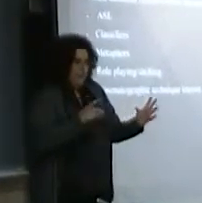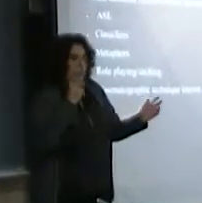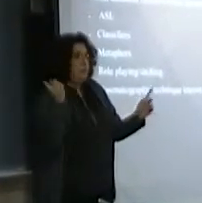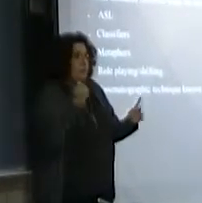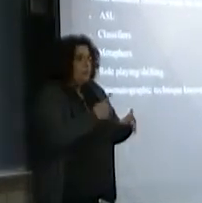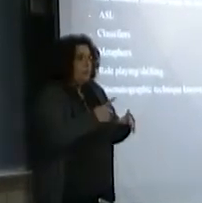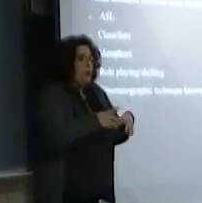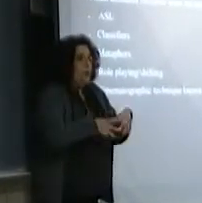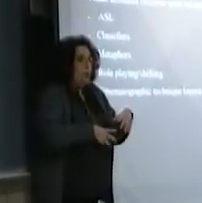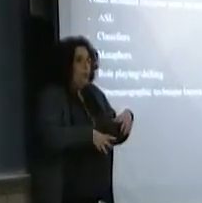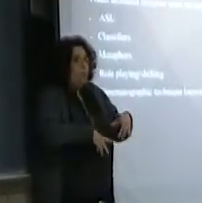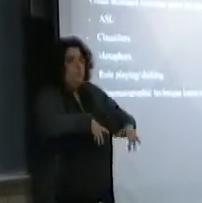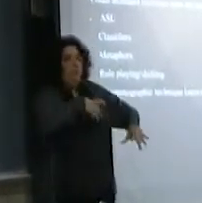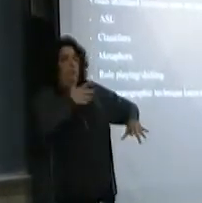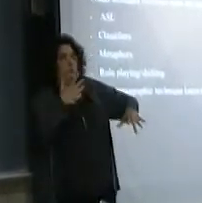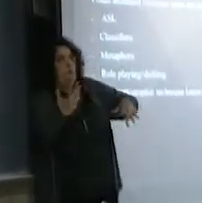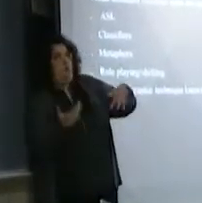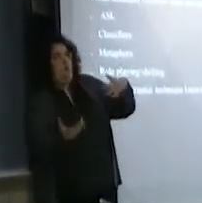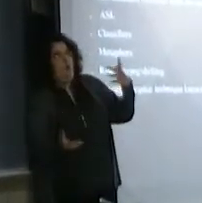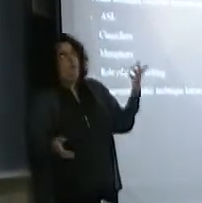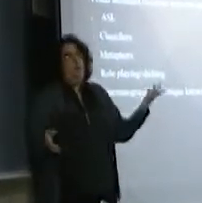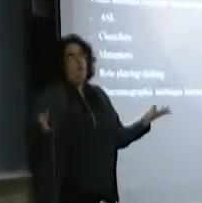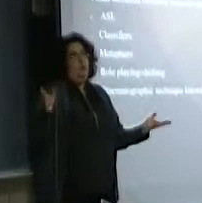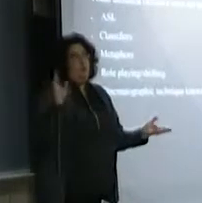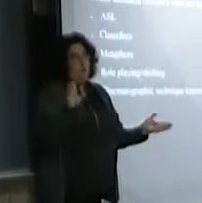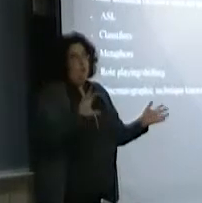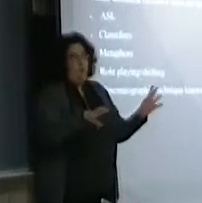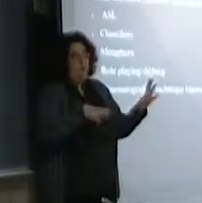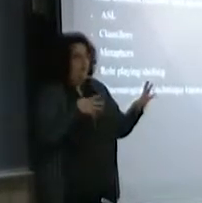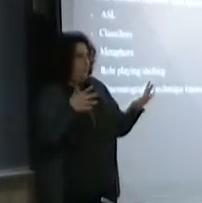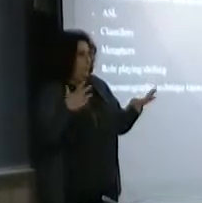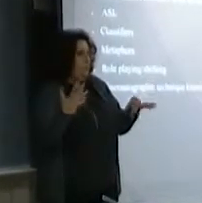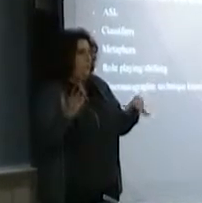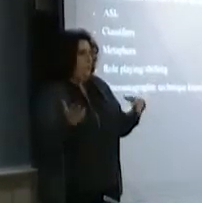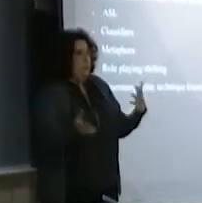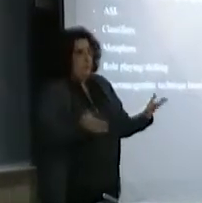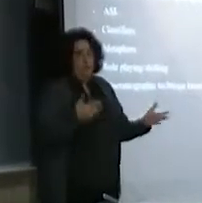speed, or the morphing from one object to another to be creative